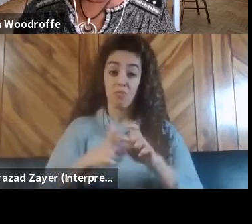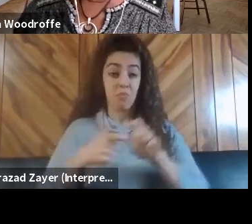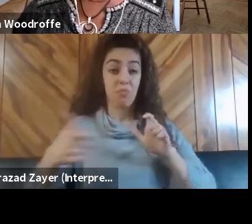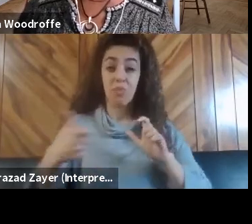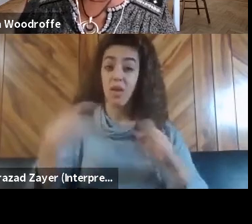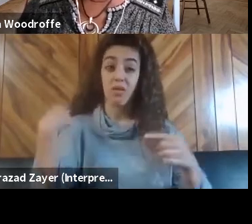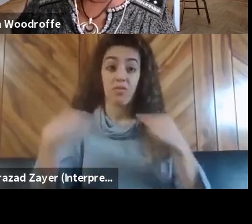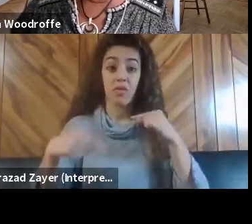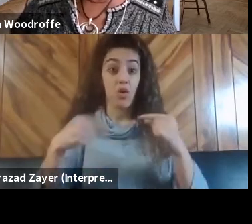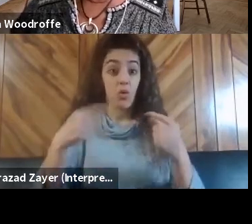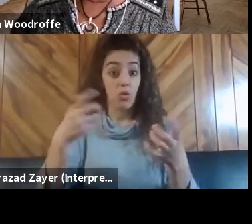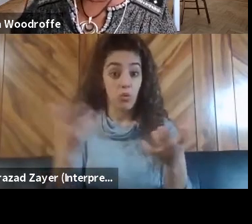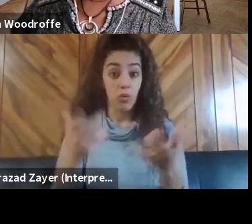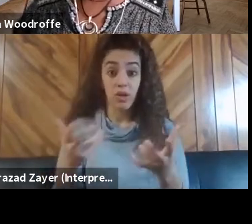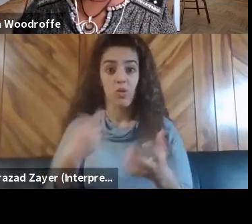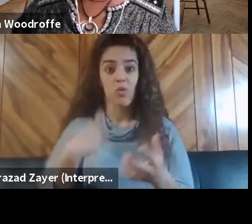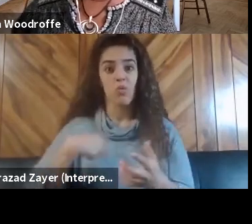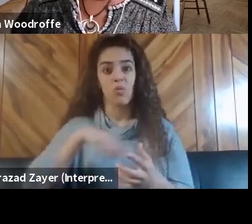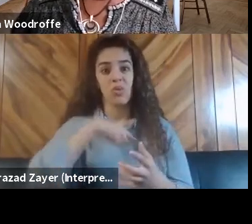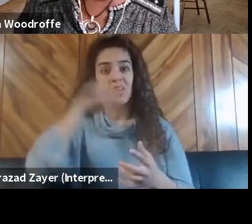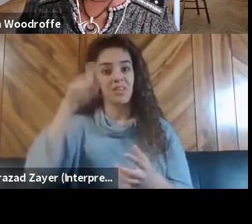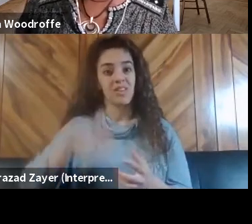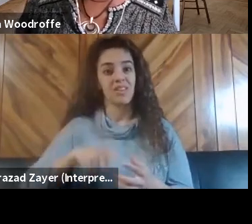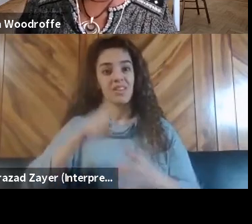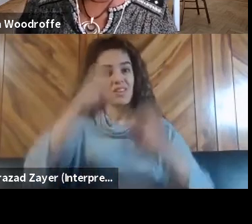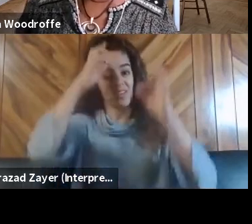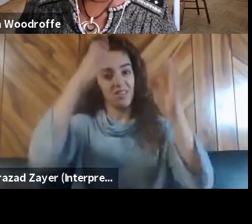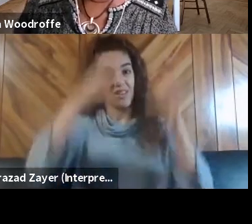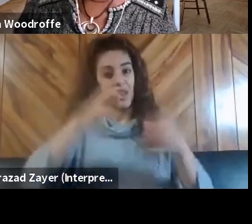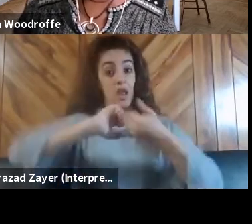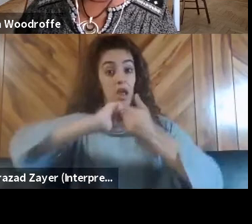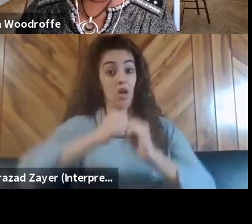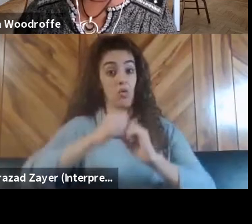concept of what a classroom should look like, or what